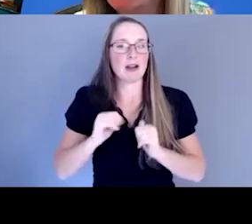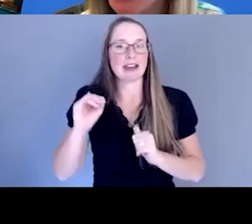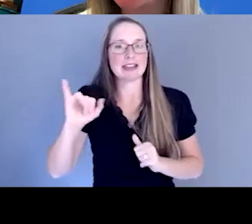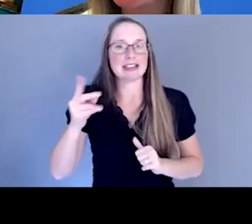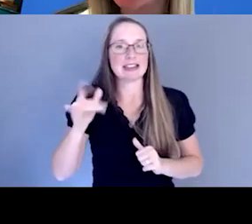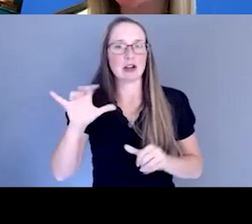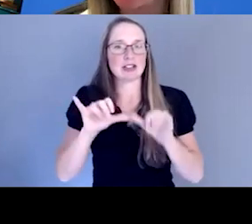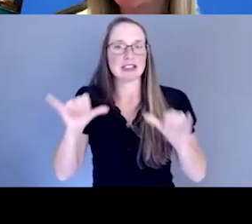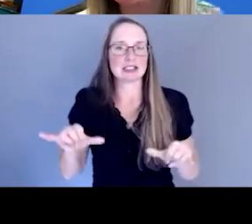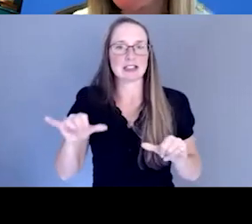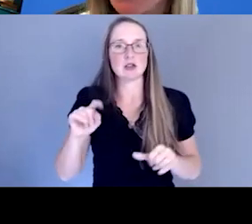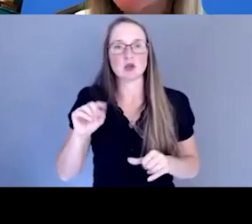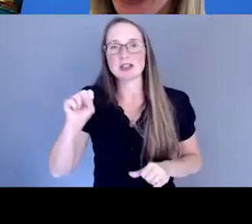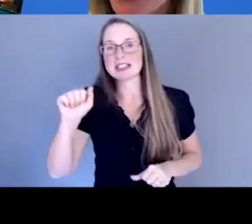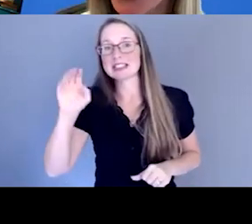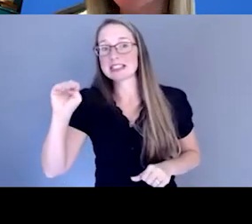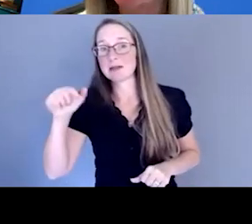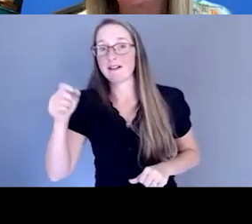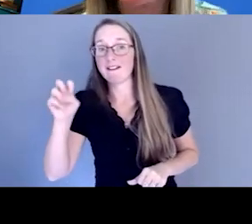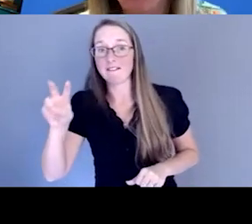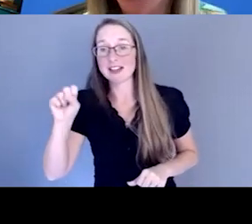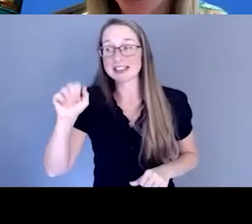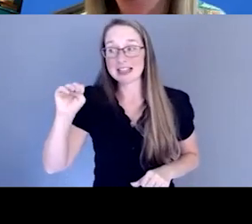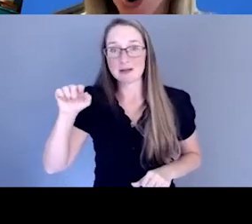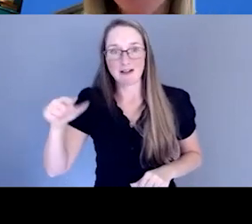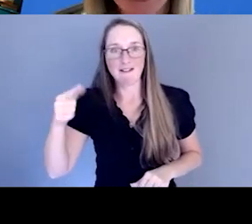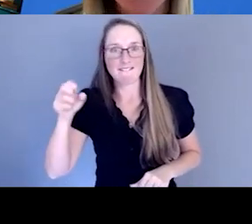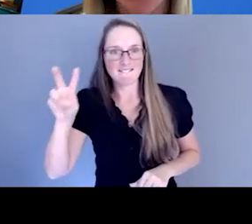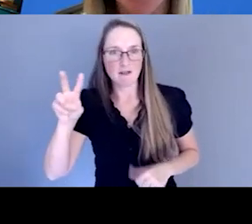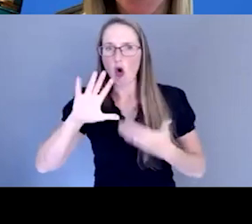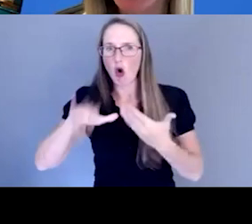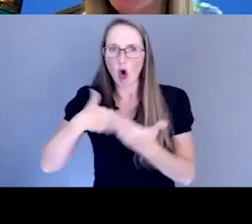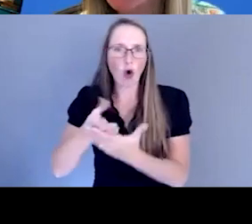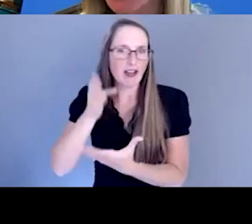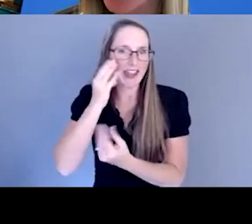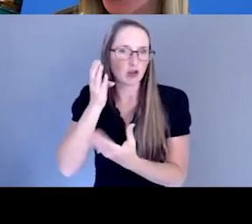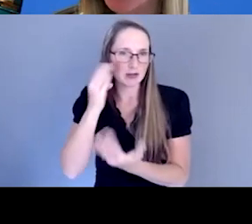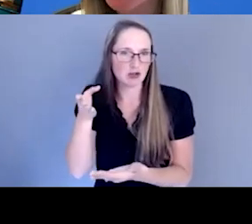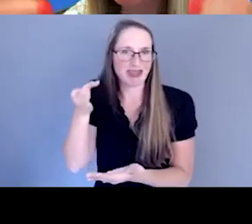sam.gov, and SAM.gov is where all of this information is now housed.